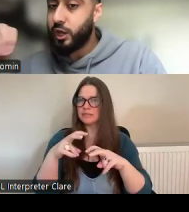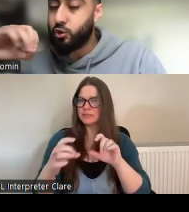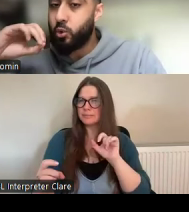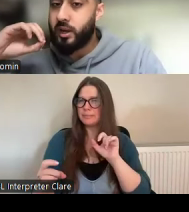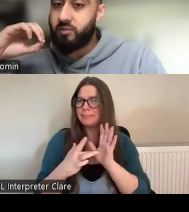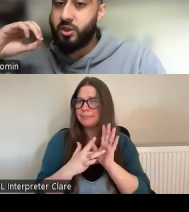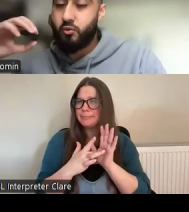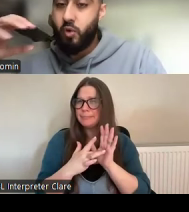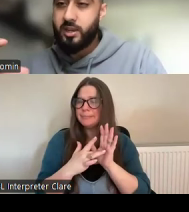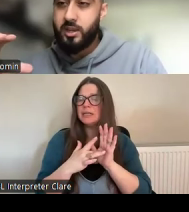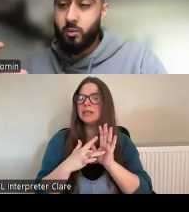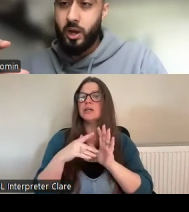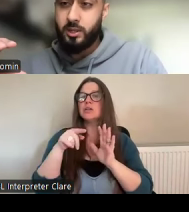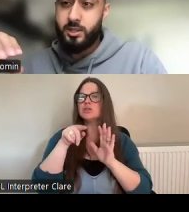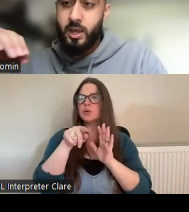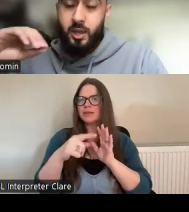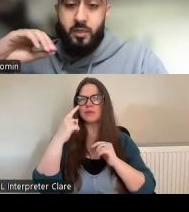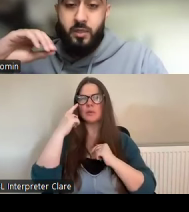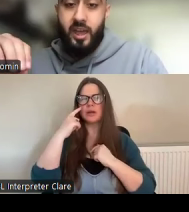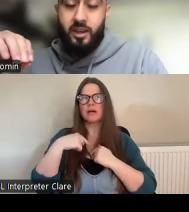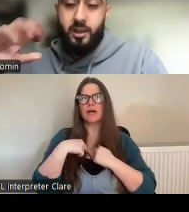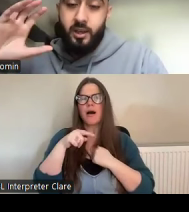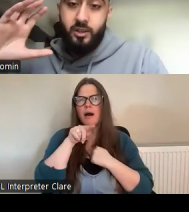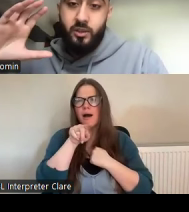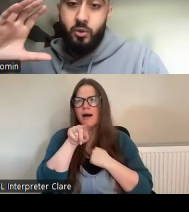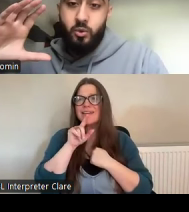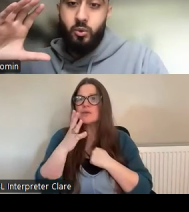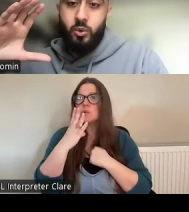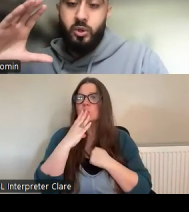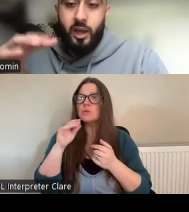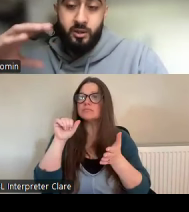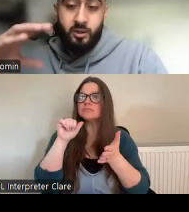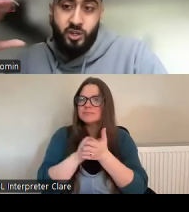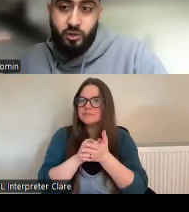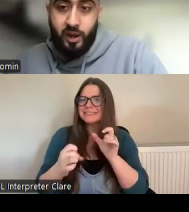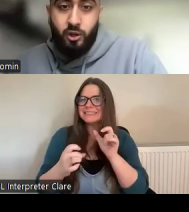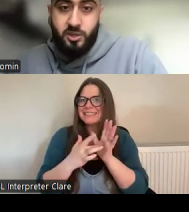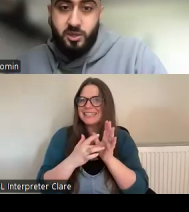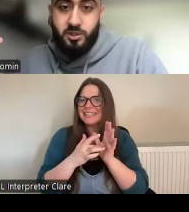and you're going after the right keywords, then you can reach the right customers